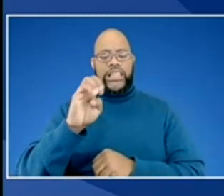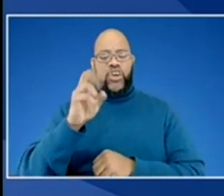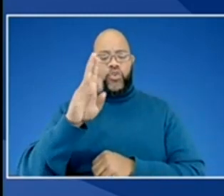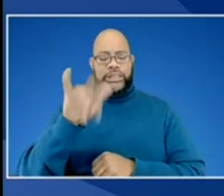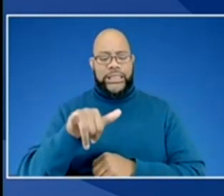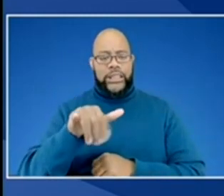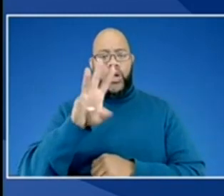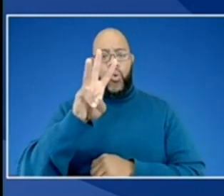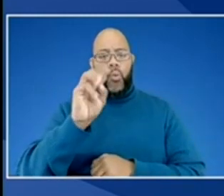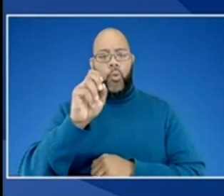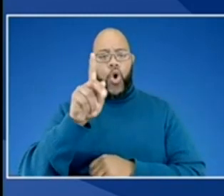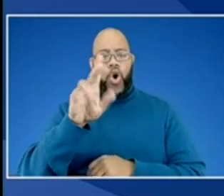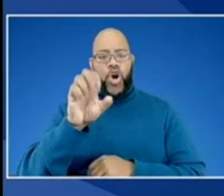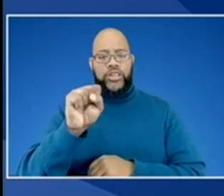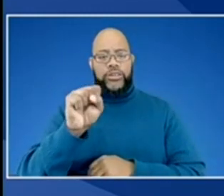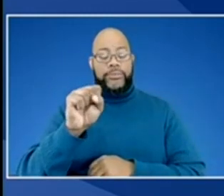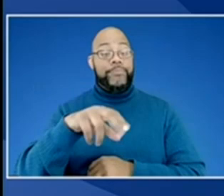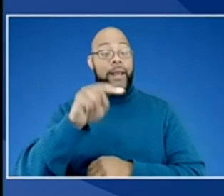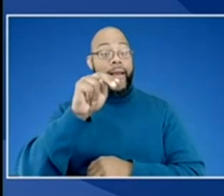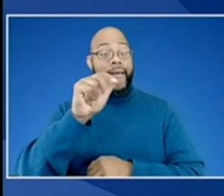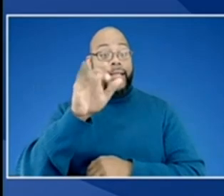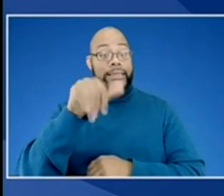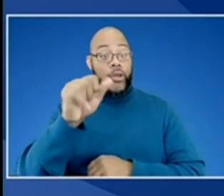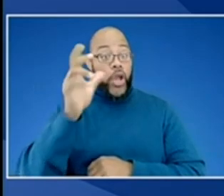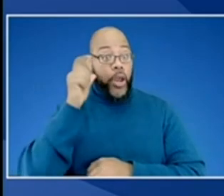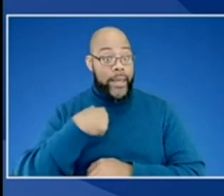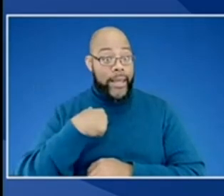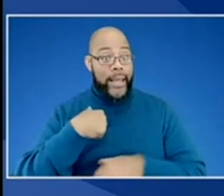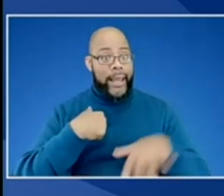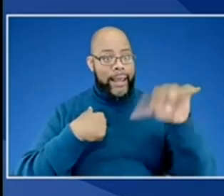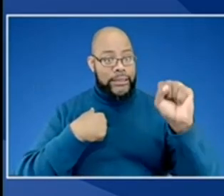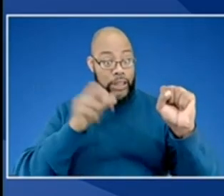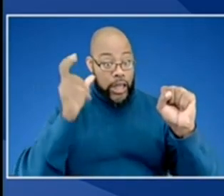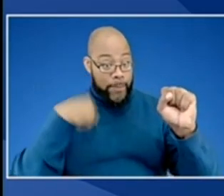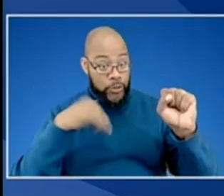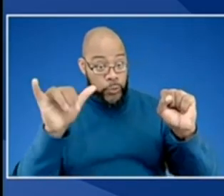Nancy, can you hear me? Yes. Can you hear me? I can hear you, Nancy.